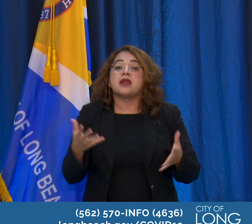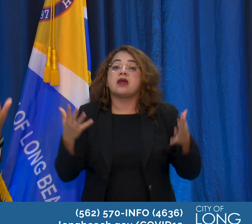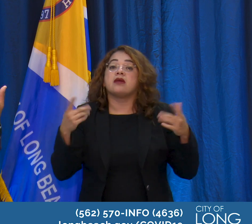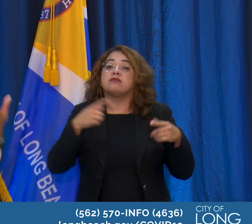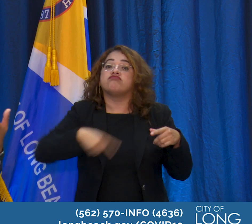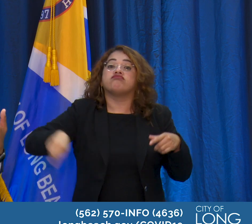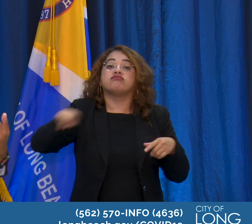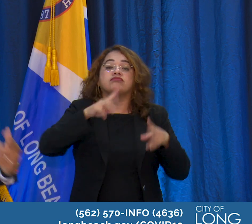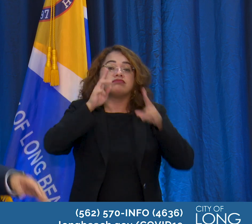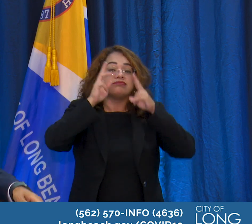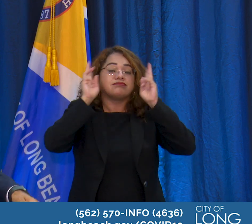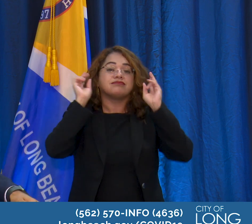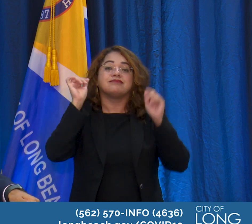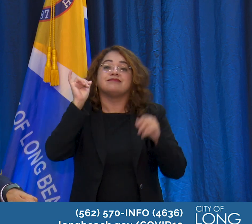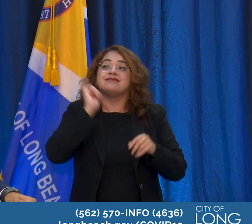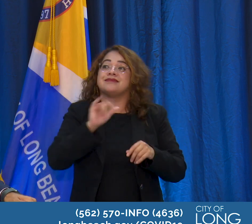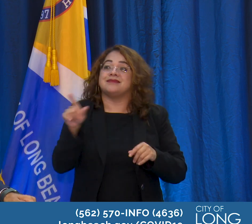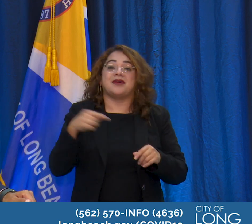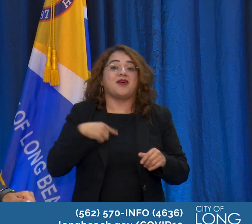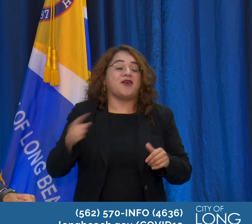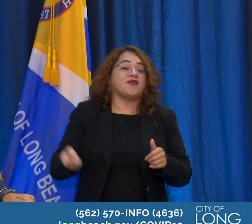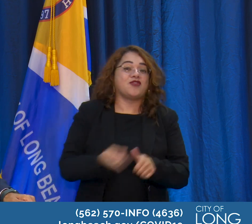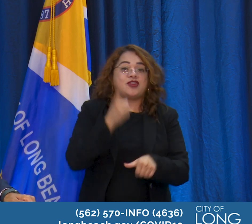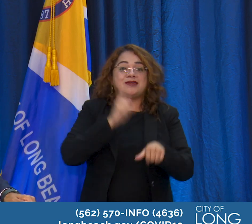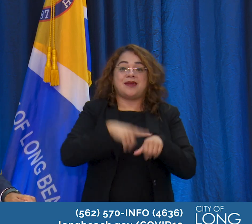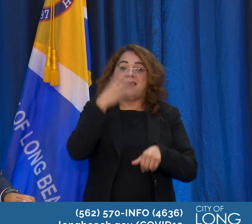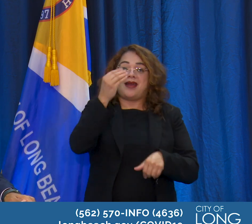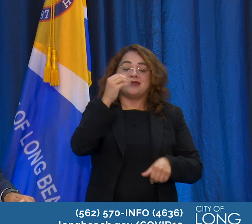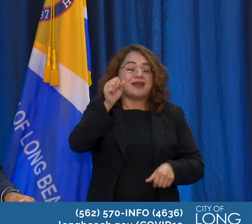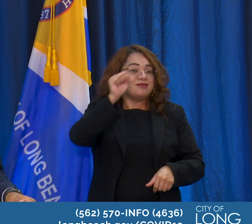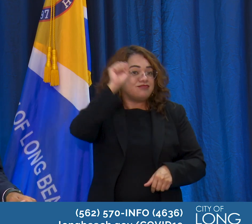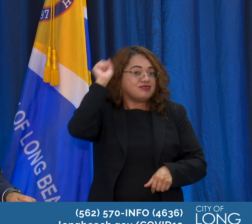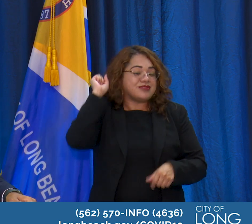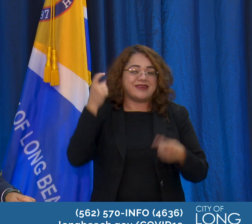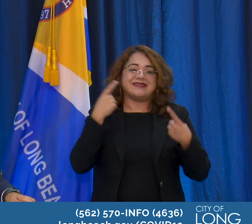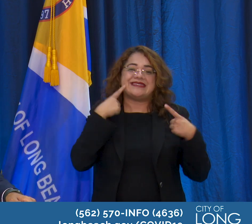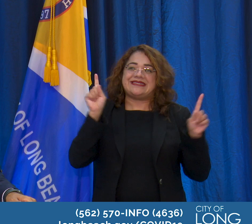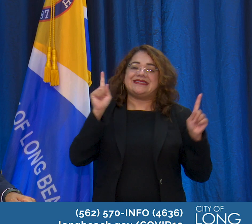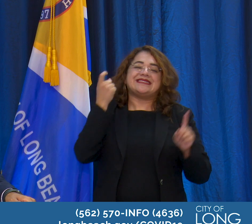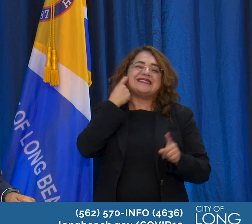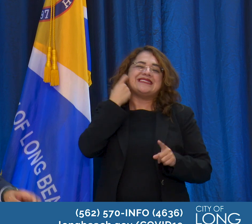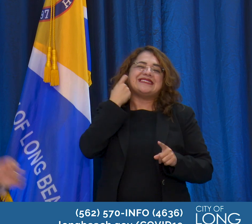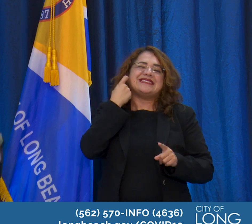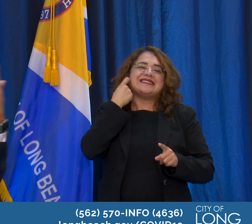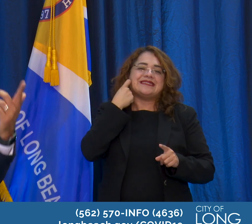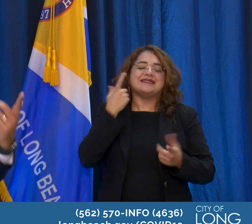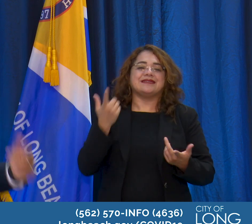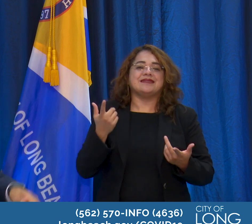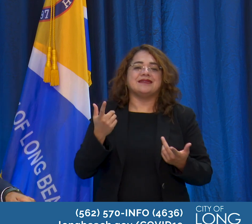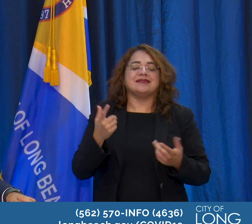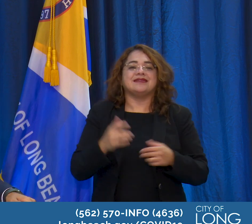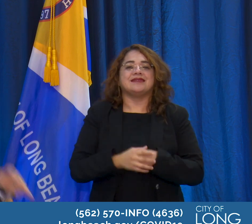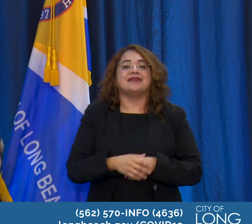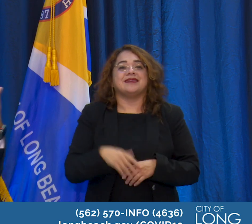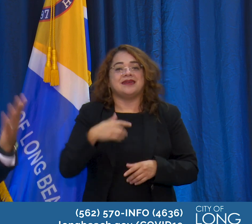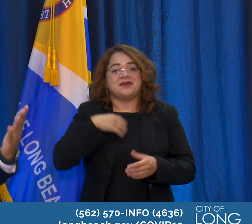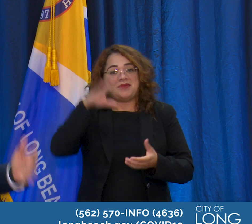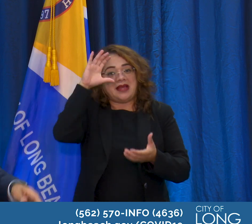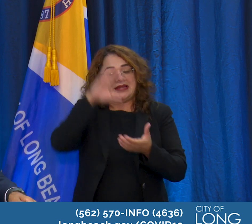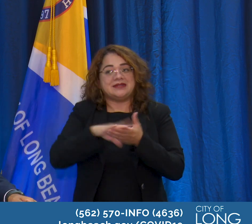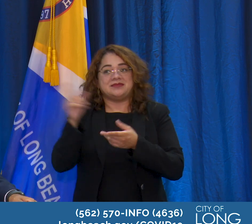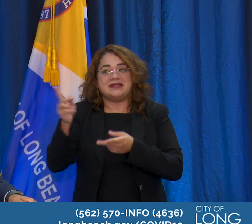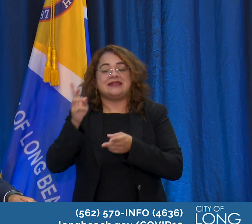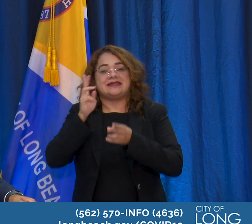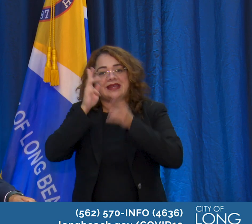got my first haircut at an outdoor barbershop, since my husband has been cutting it.